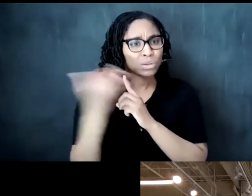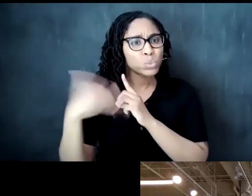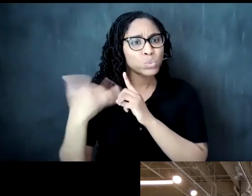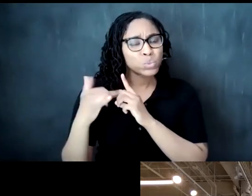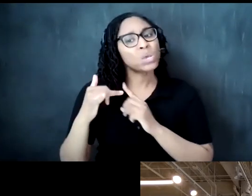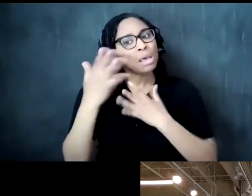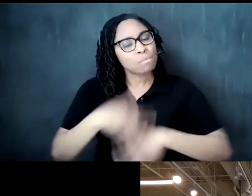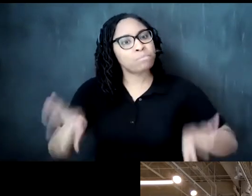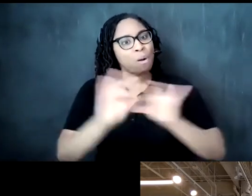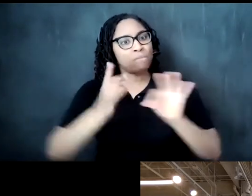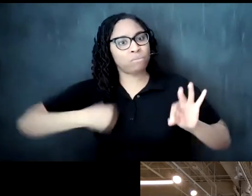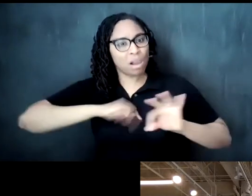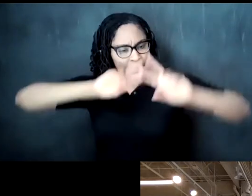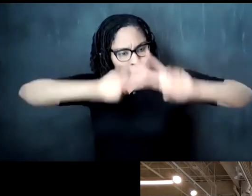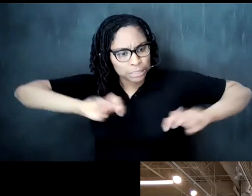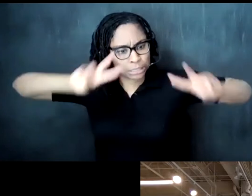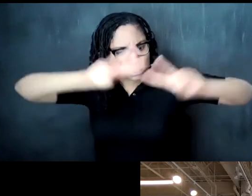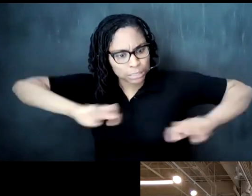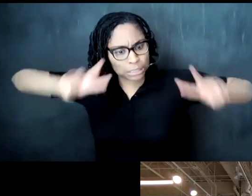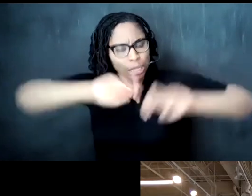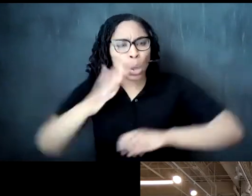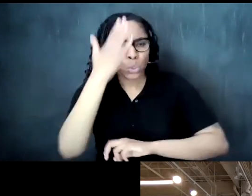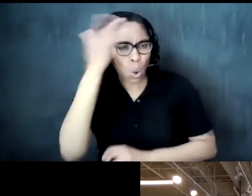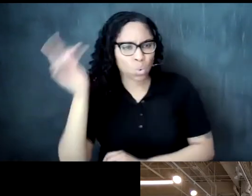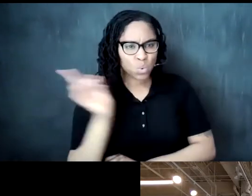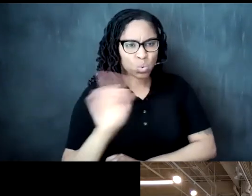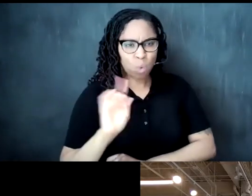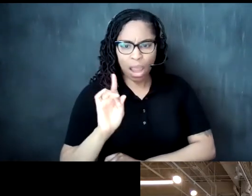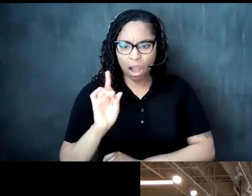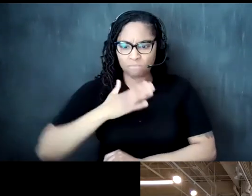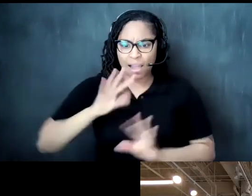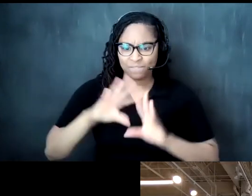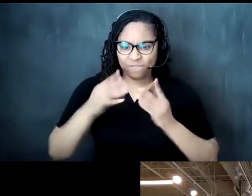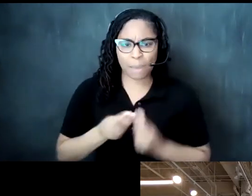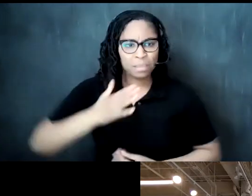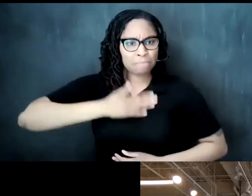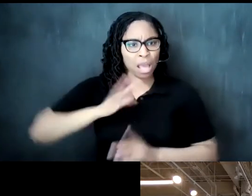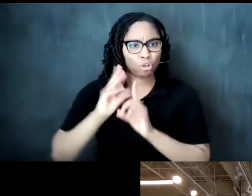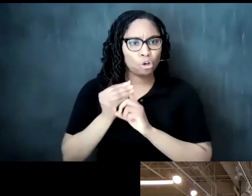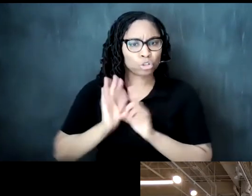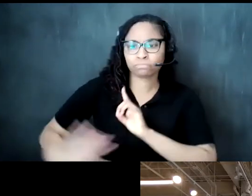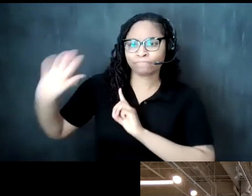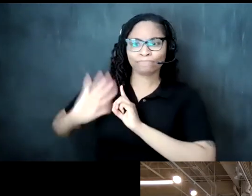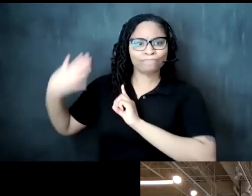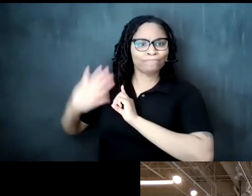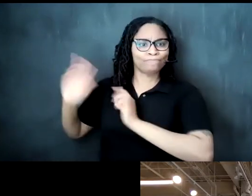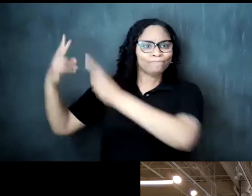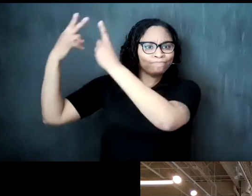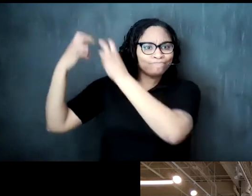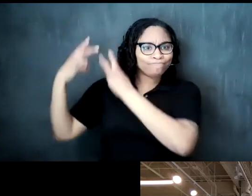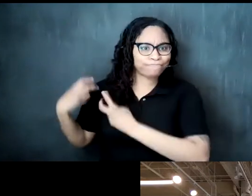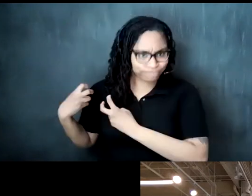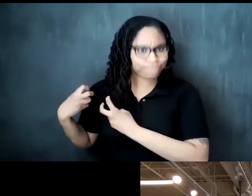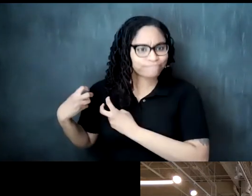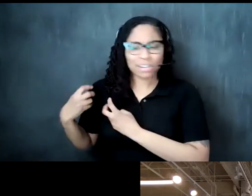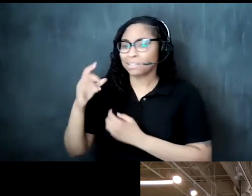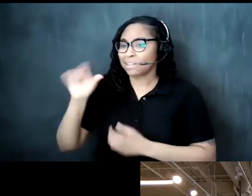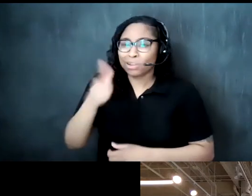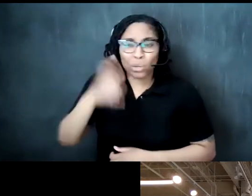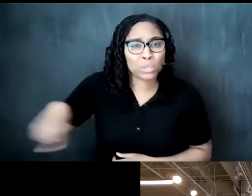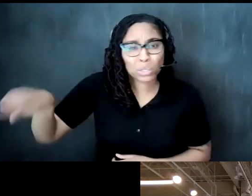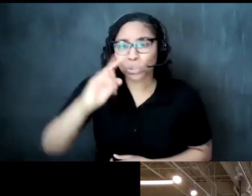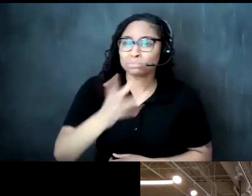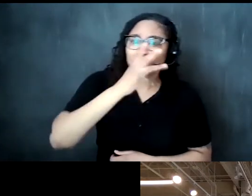understand where we came from so i would encourage anyone mother father foe school um preacher uh